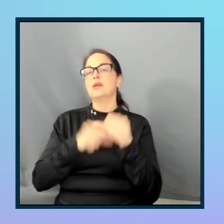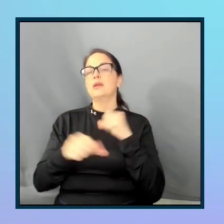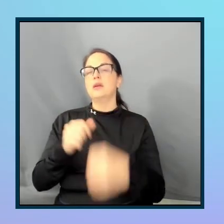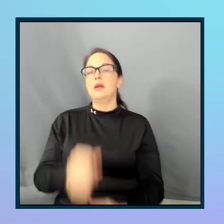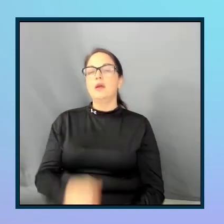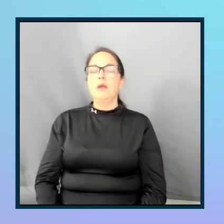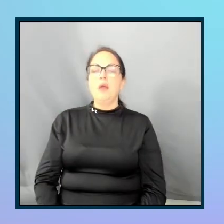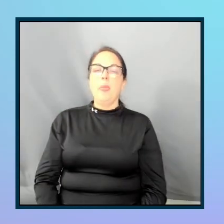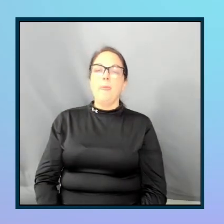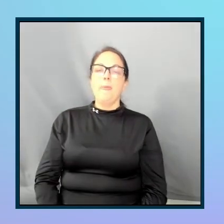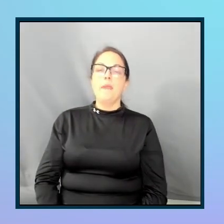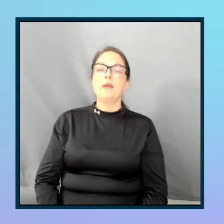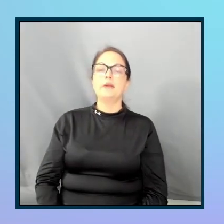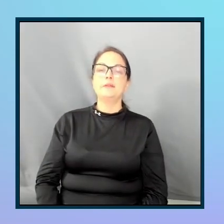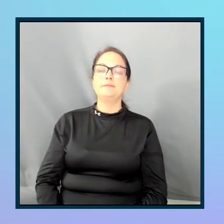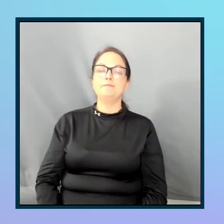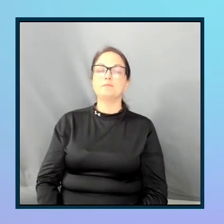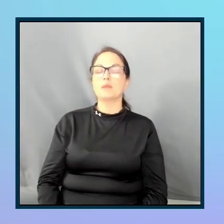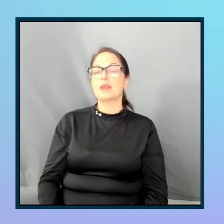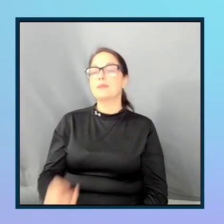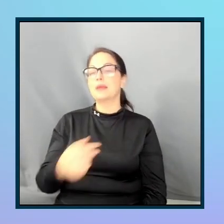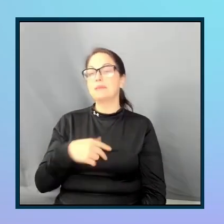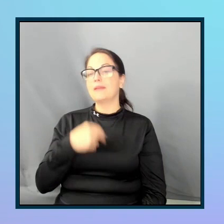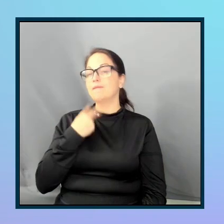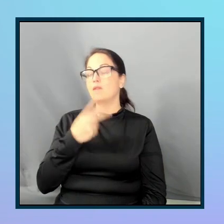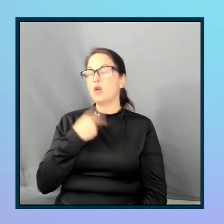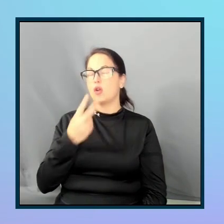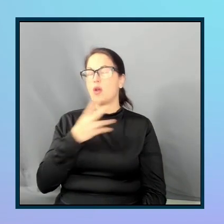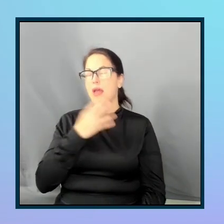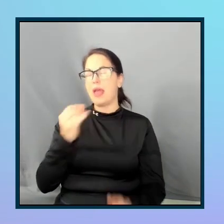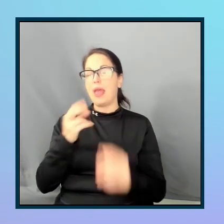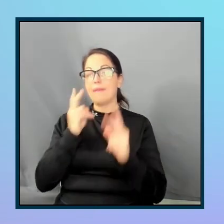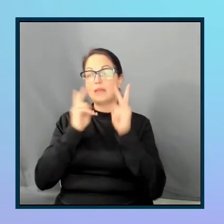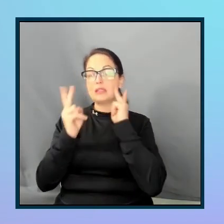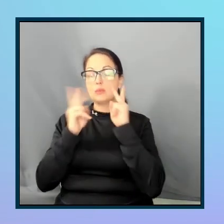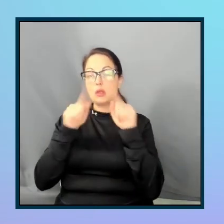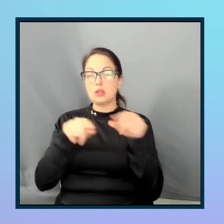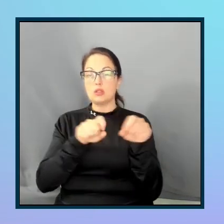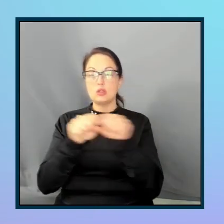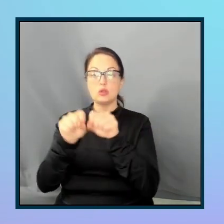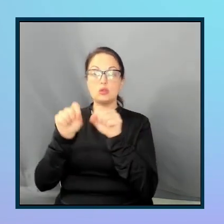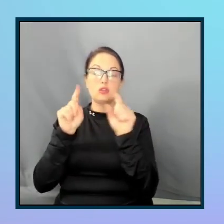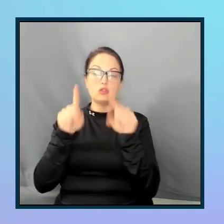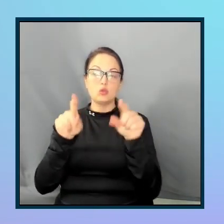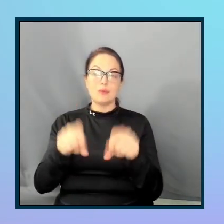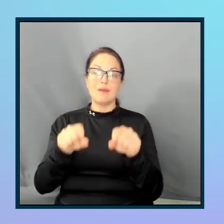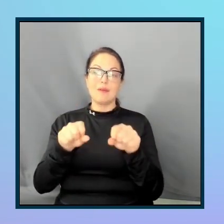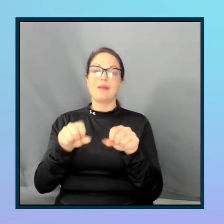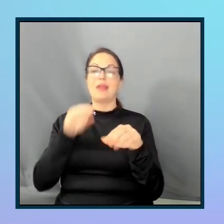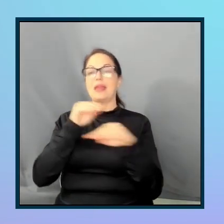And then by being vocal and being visible, you also influence leadership and you influence vertically.